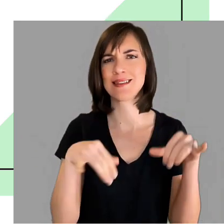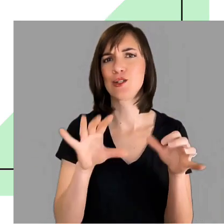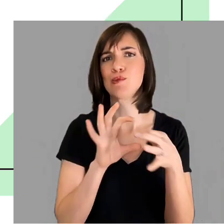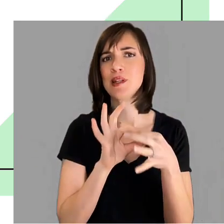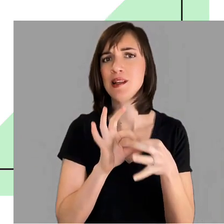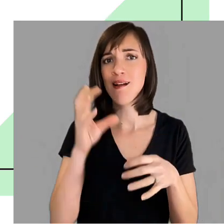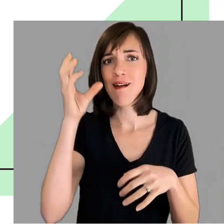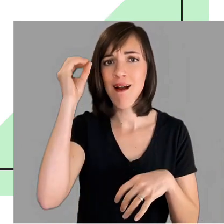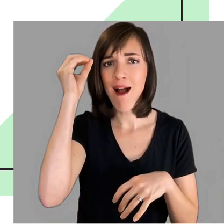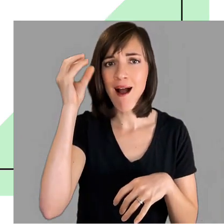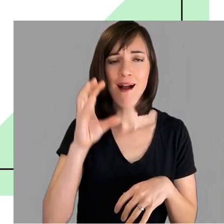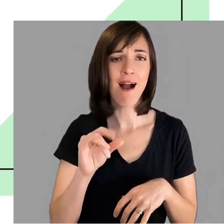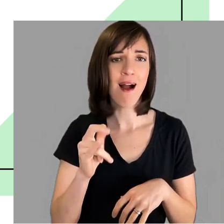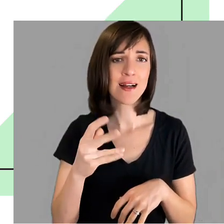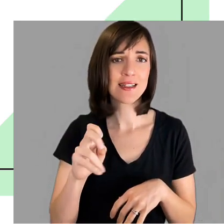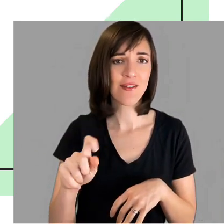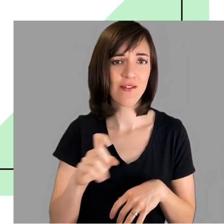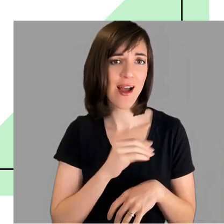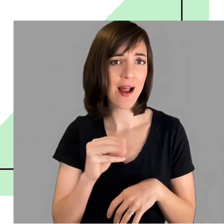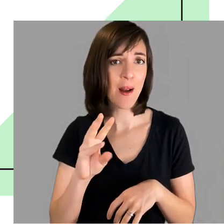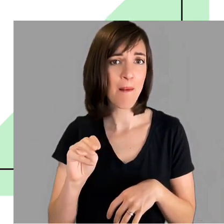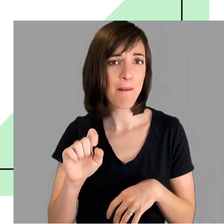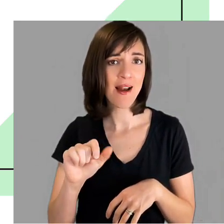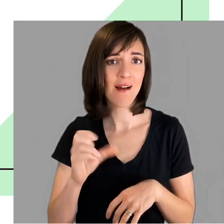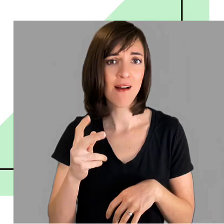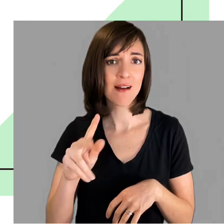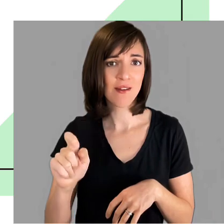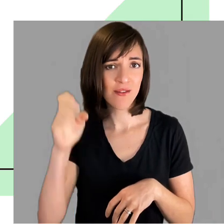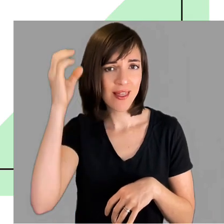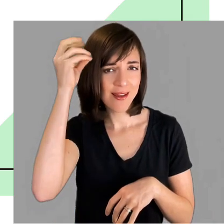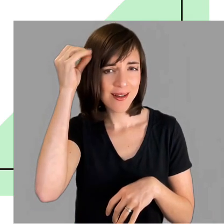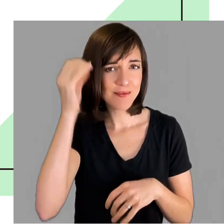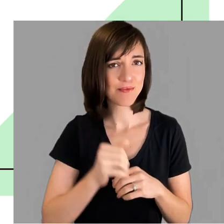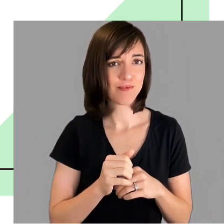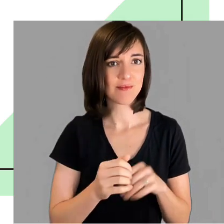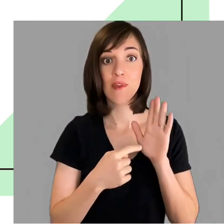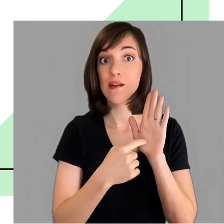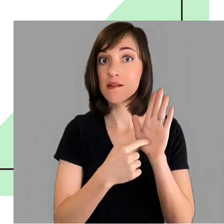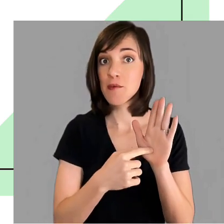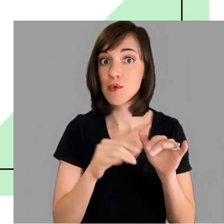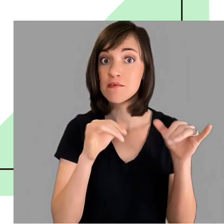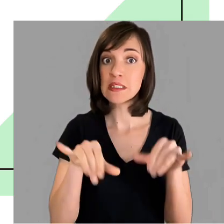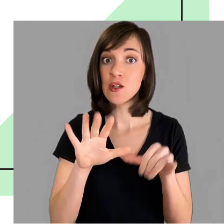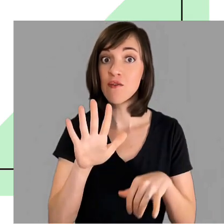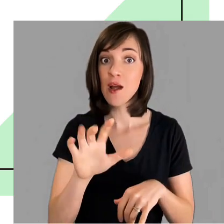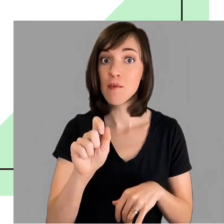that relate to cognitive and metacognitive thinking. For example, standard 5.4b states,